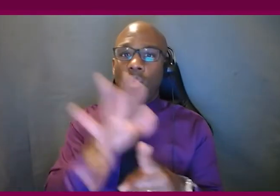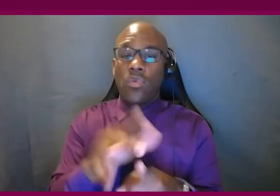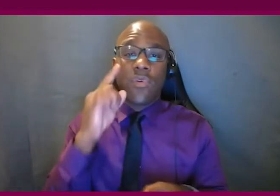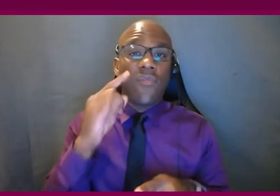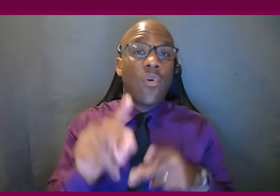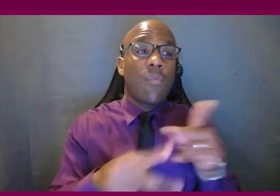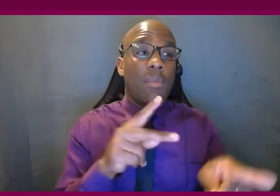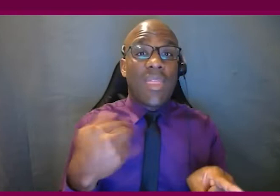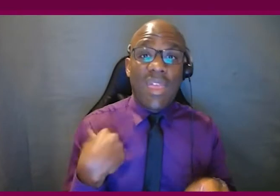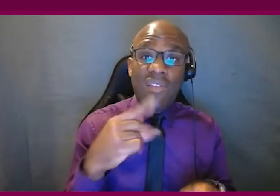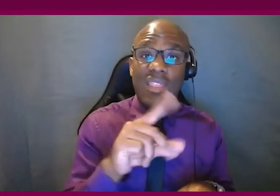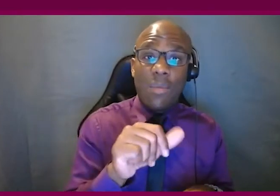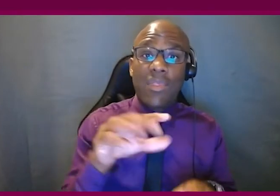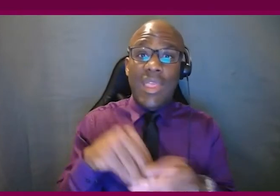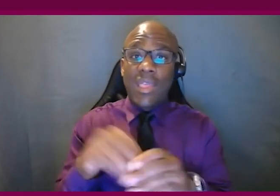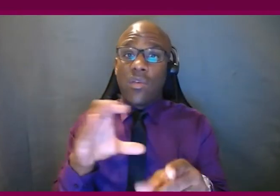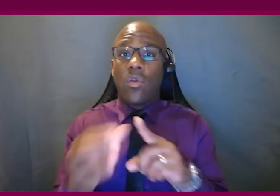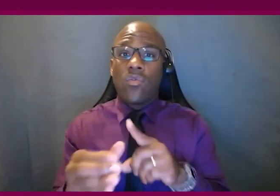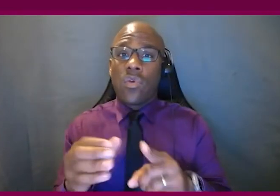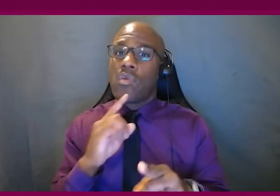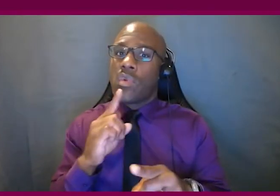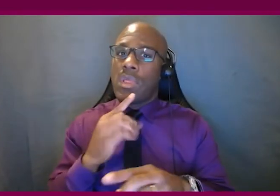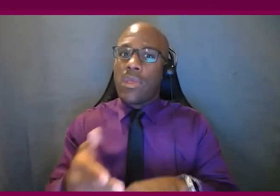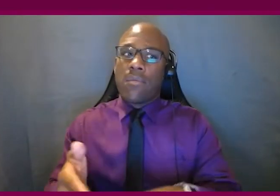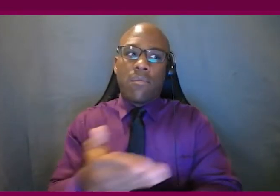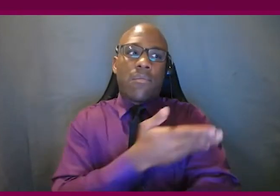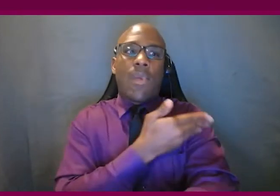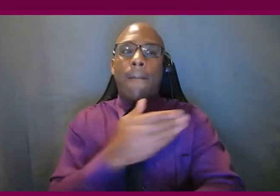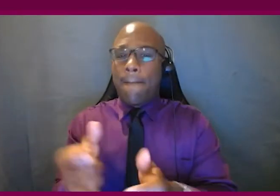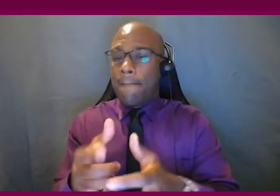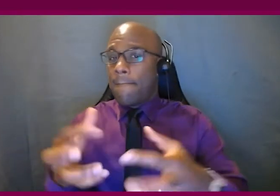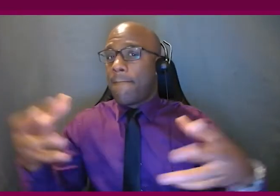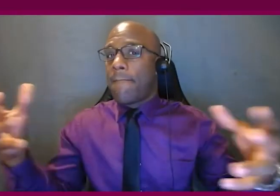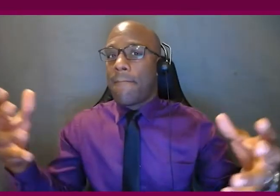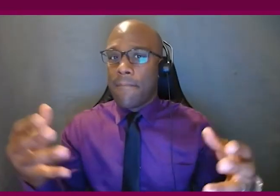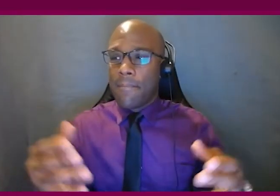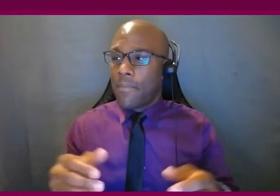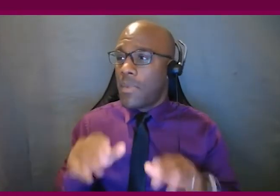Bri Beck: Yes, yes, yes. Ashley Inkumsah: What has been forgotten in that is Best Picture.